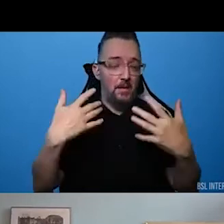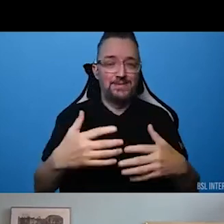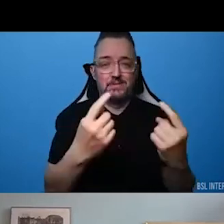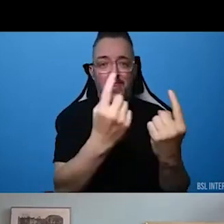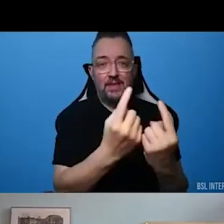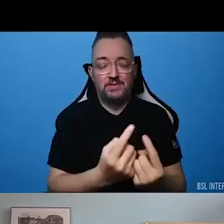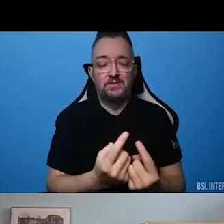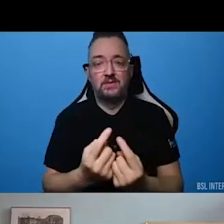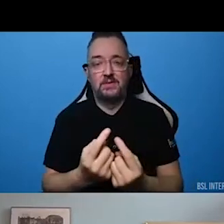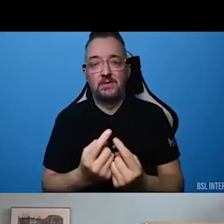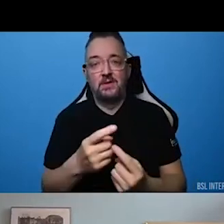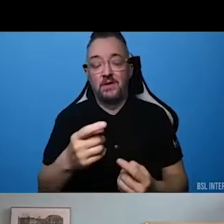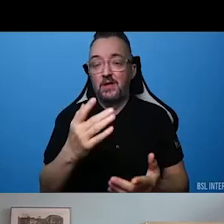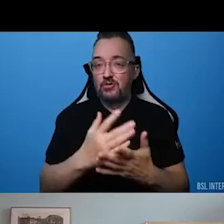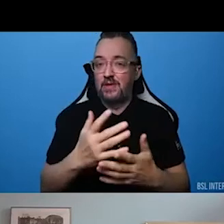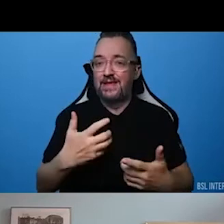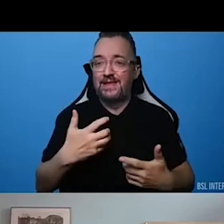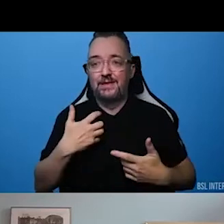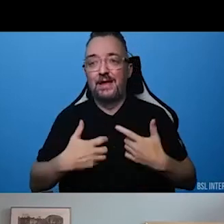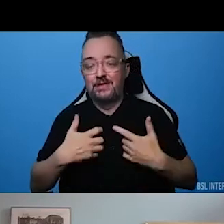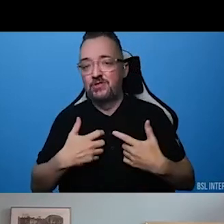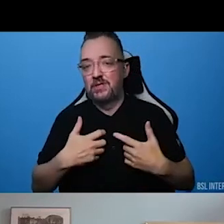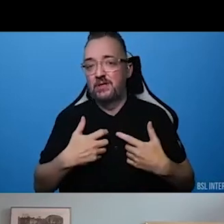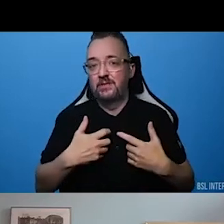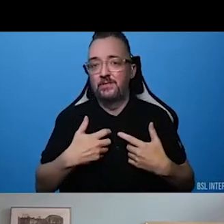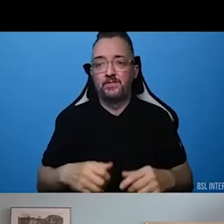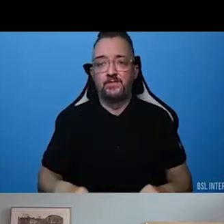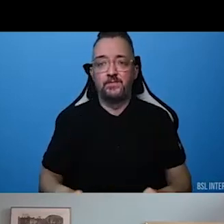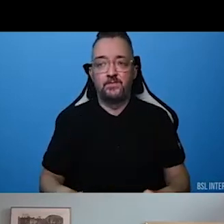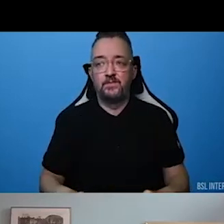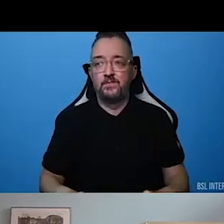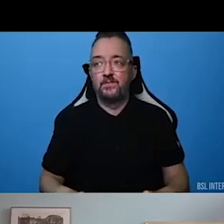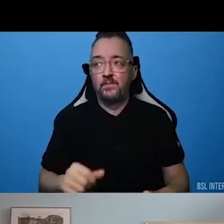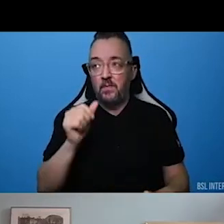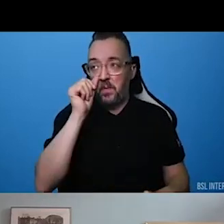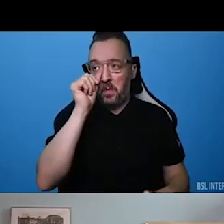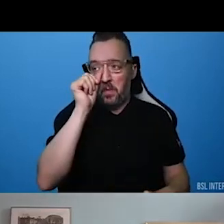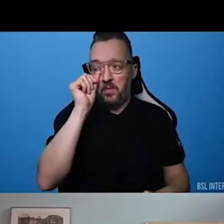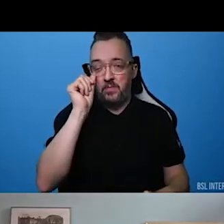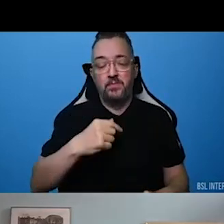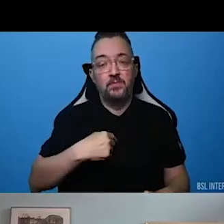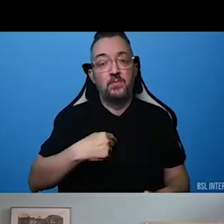I find that a really compelling kind of way of doing it. And so in particular I think what I wanted to